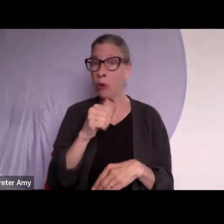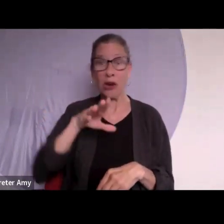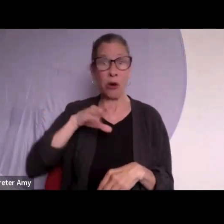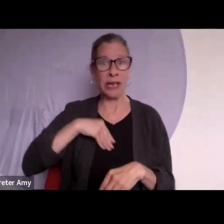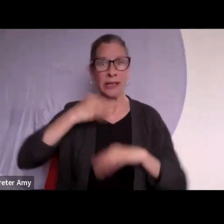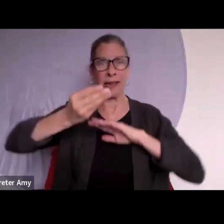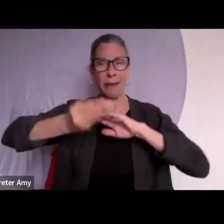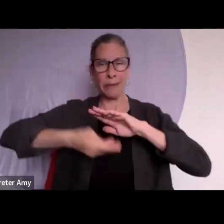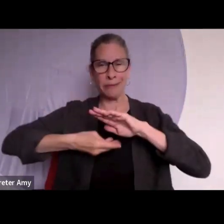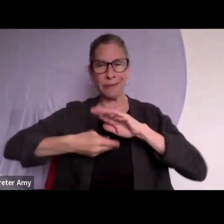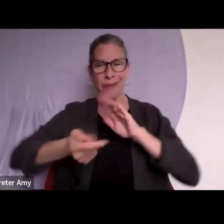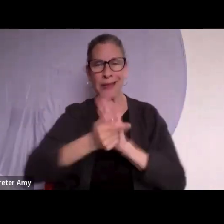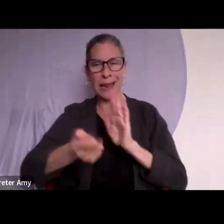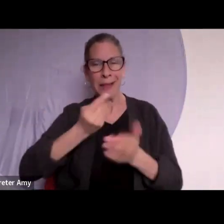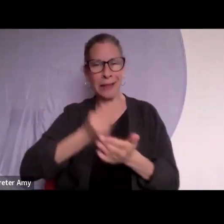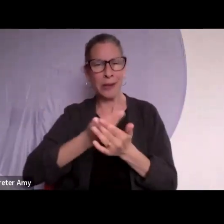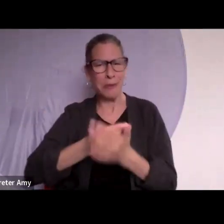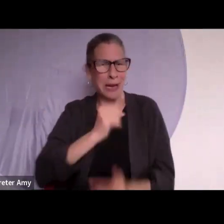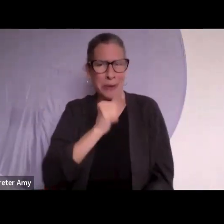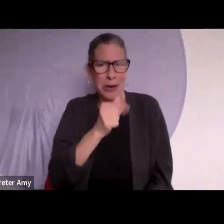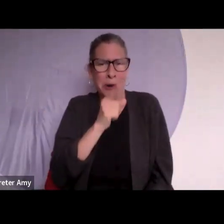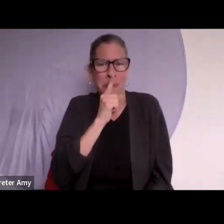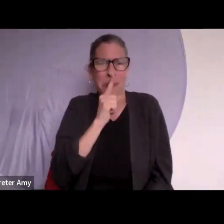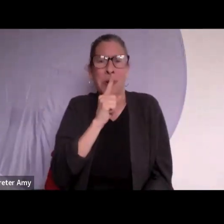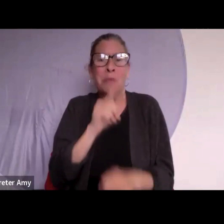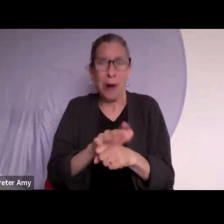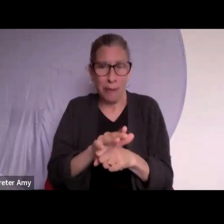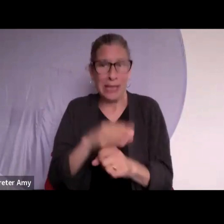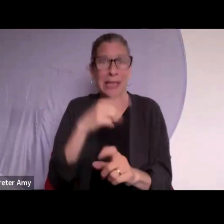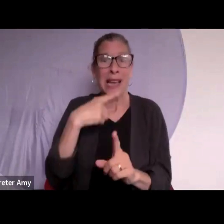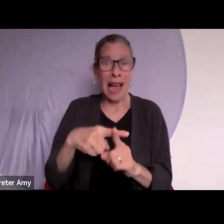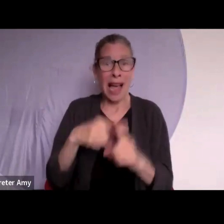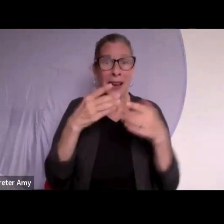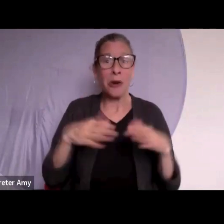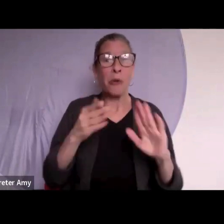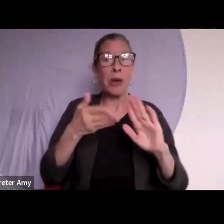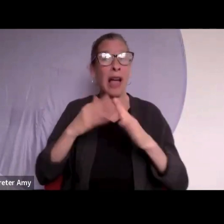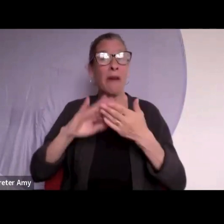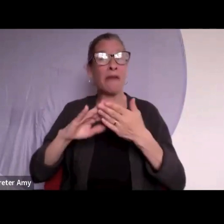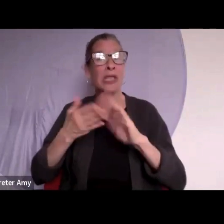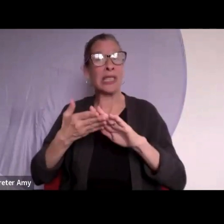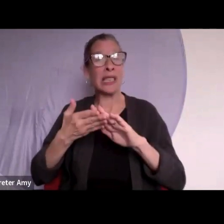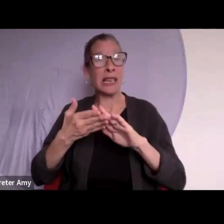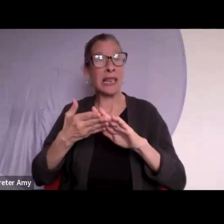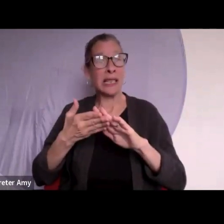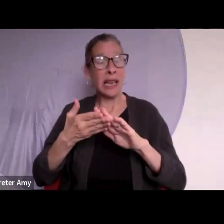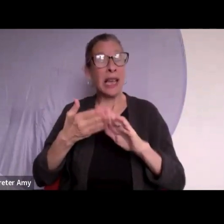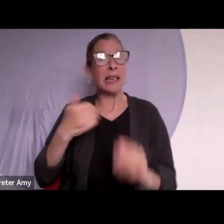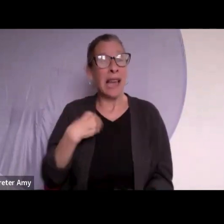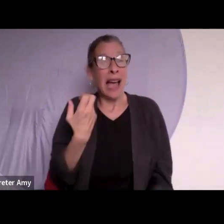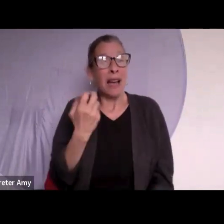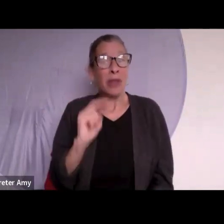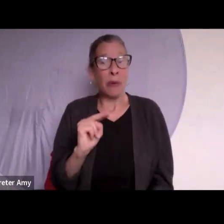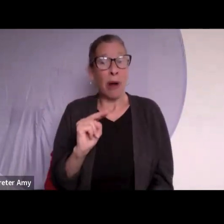it packaged really nicely and allow for every city also you should know to house will have their own individuality. Not